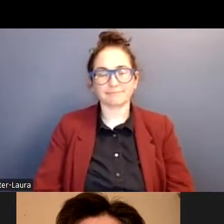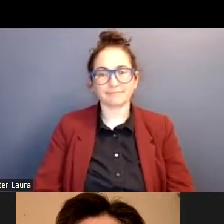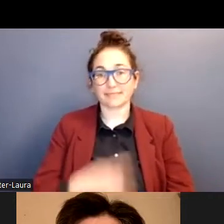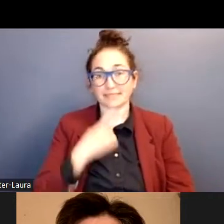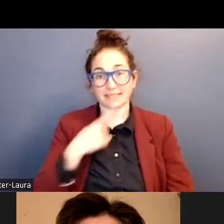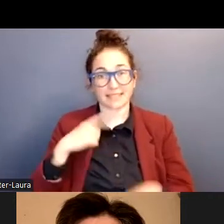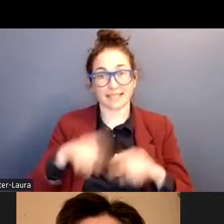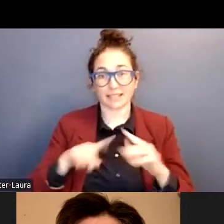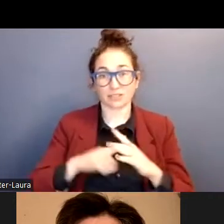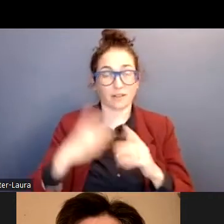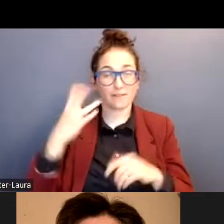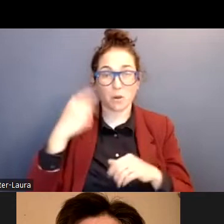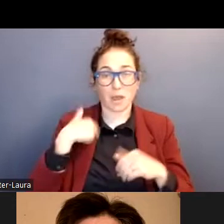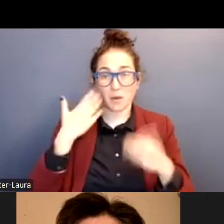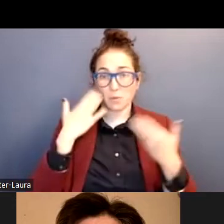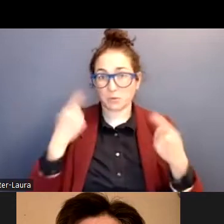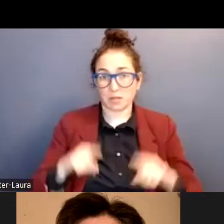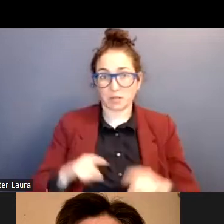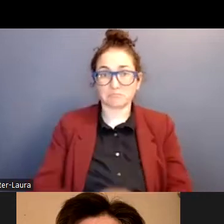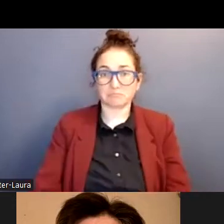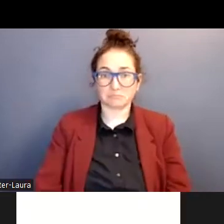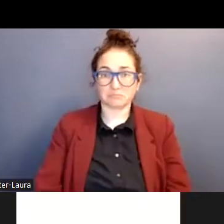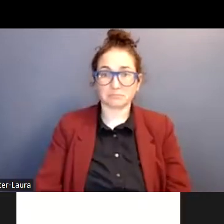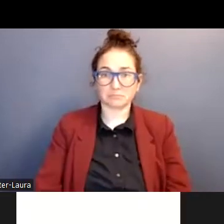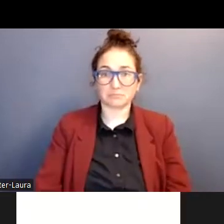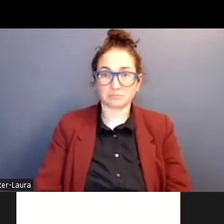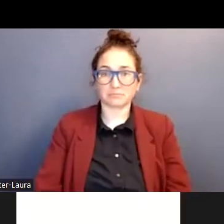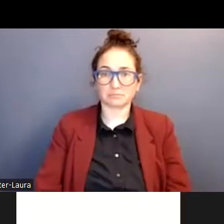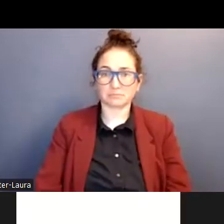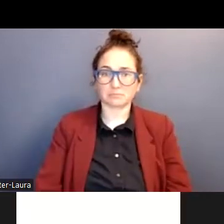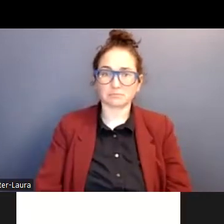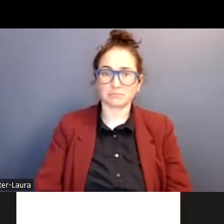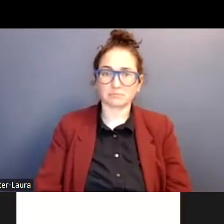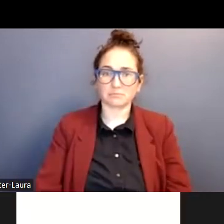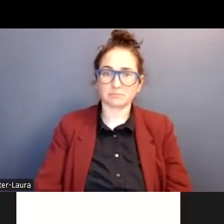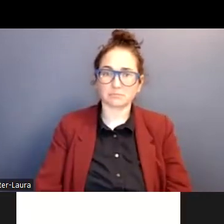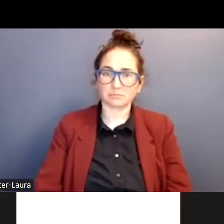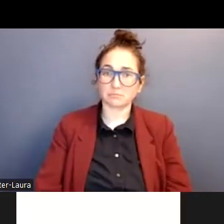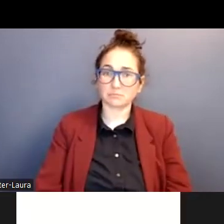video and I don't know what's going on. So let me do it. Pardon? Oh, there. Okay, great.